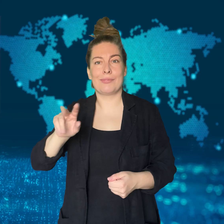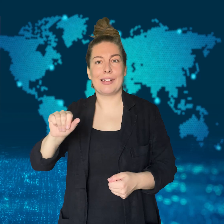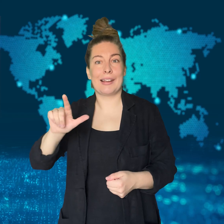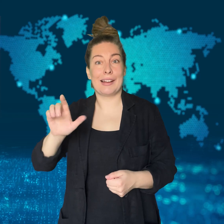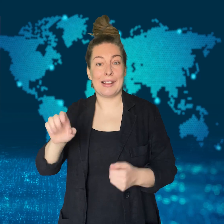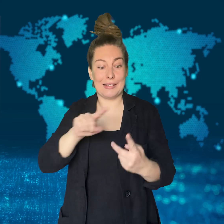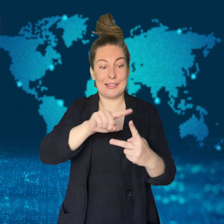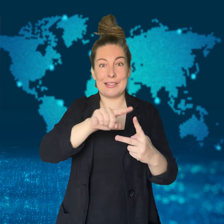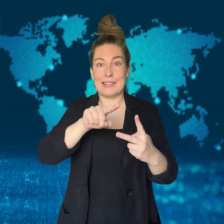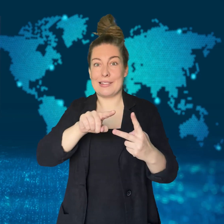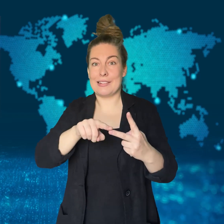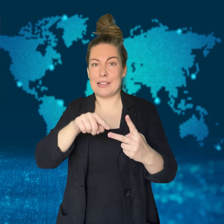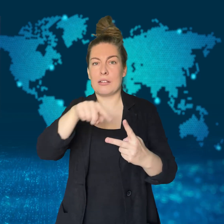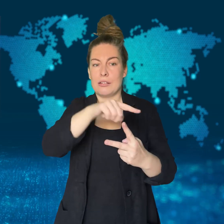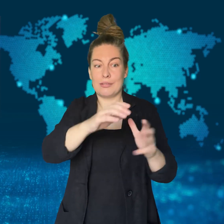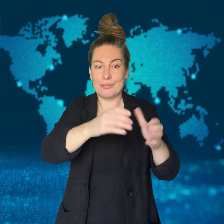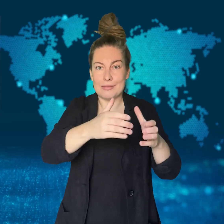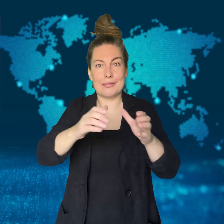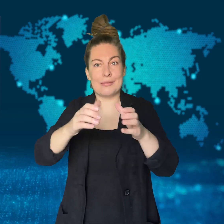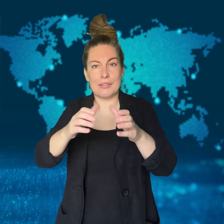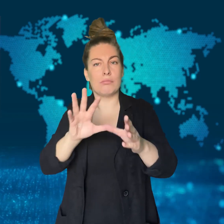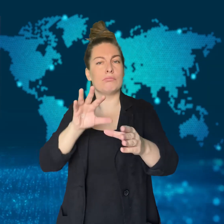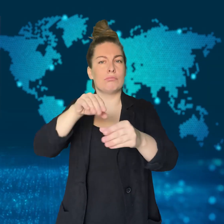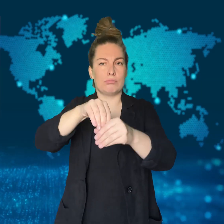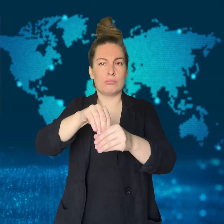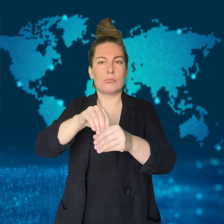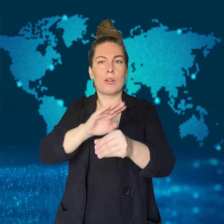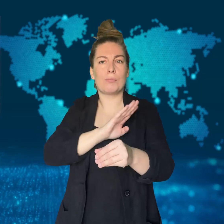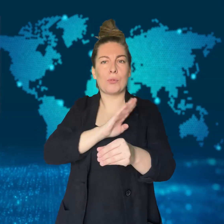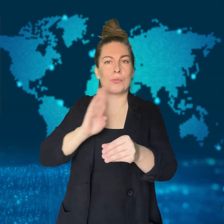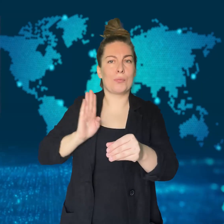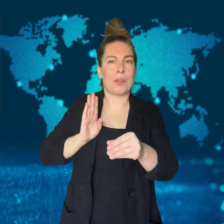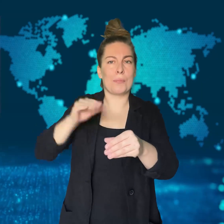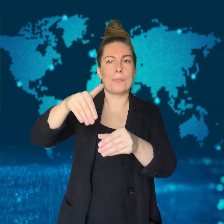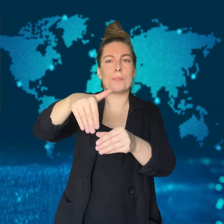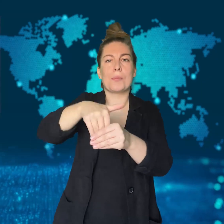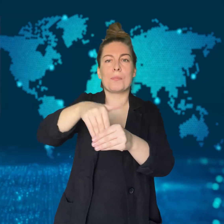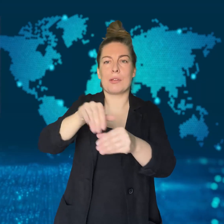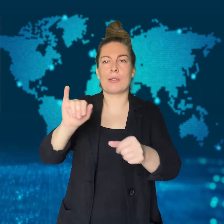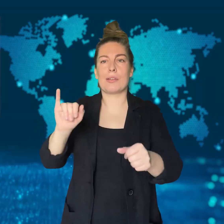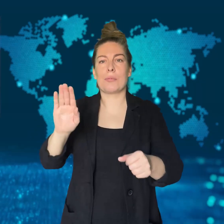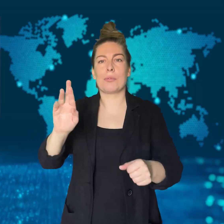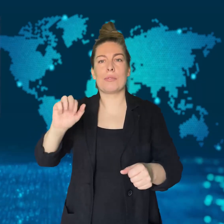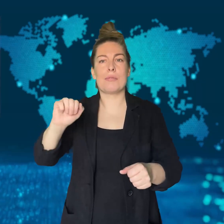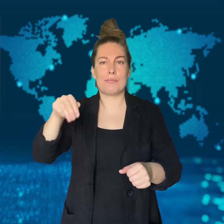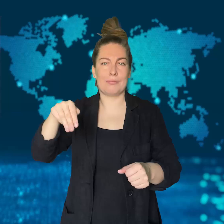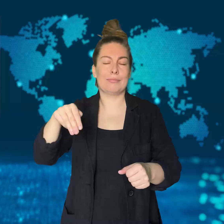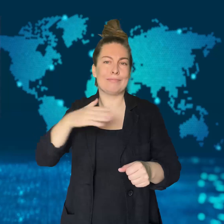stop the case from going forward.